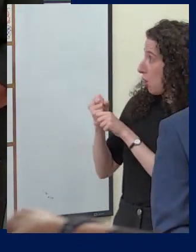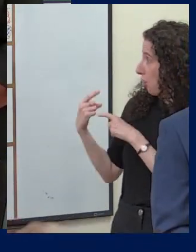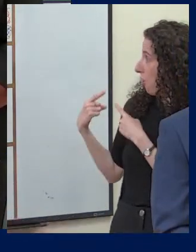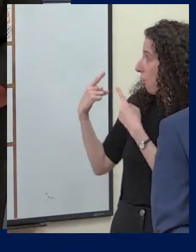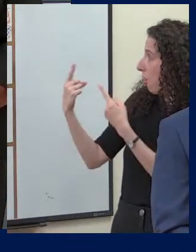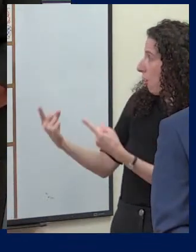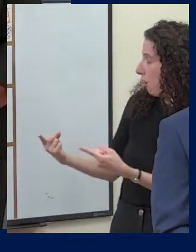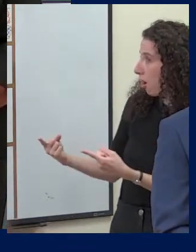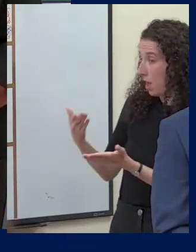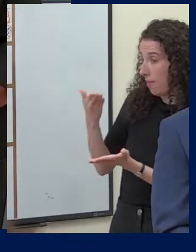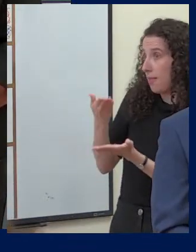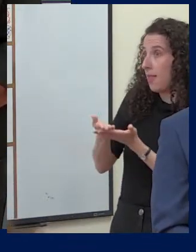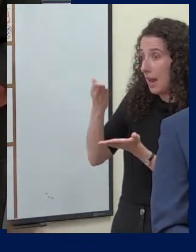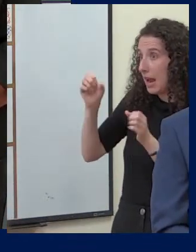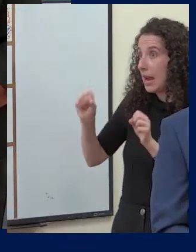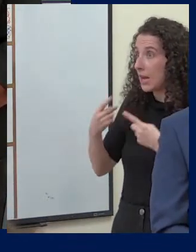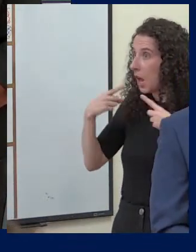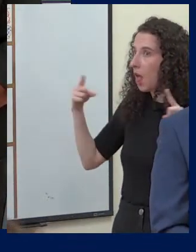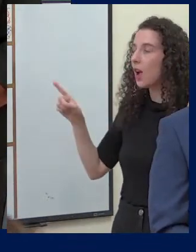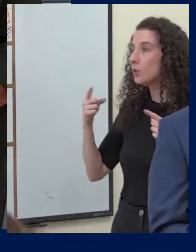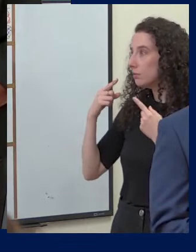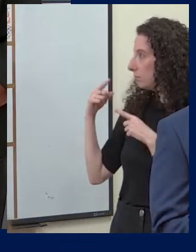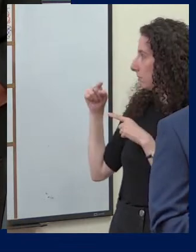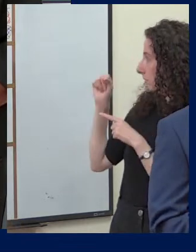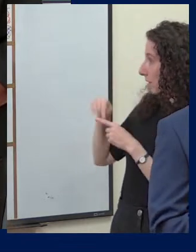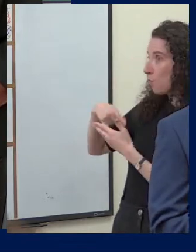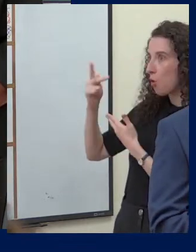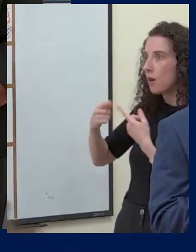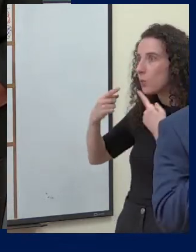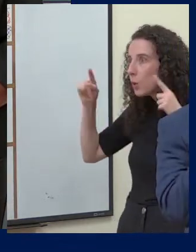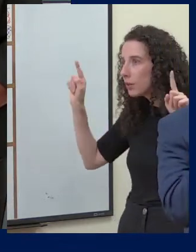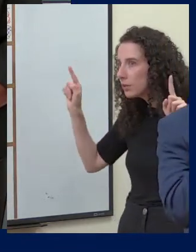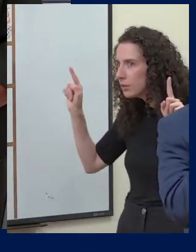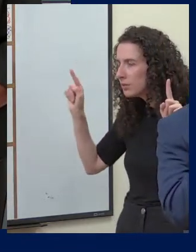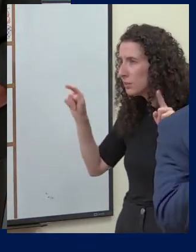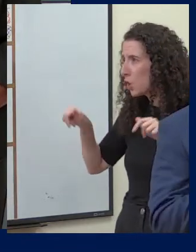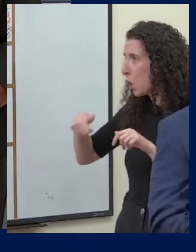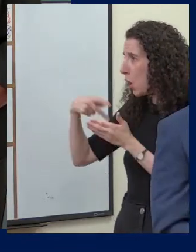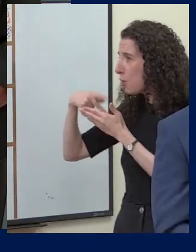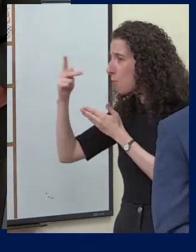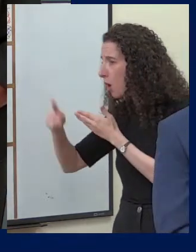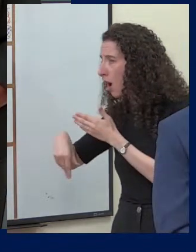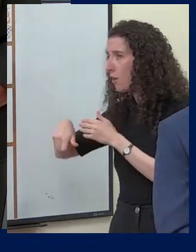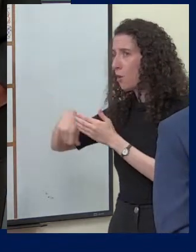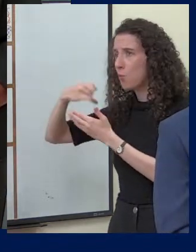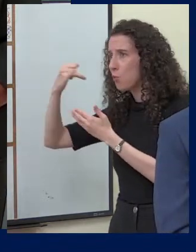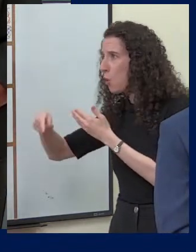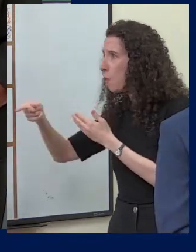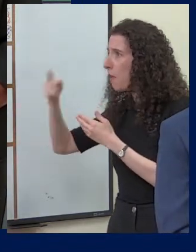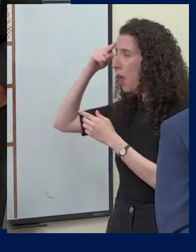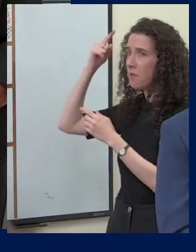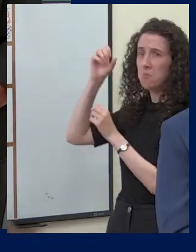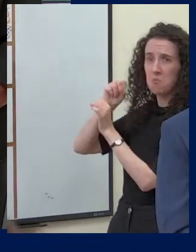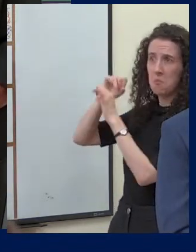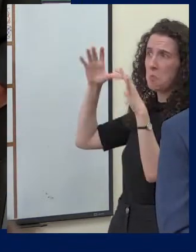How many times have we not been able to say that about projects or programs that we thought would be great successes?